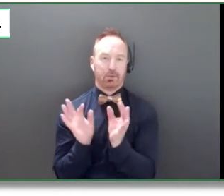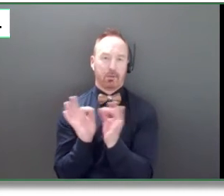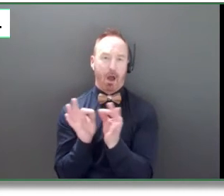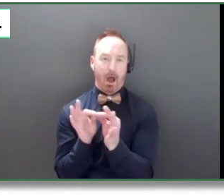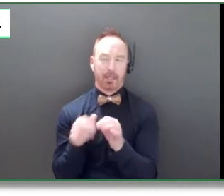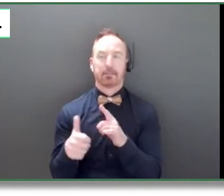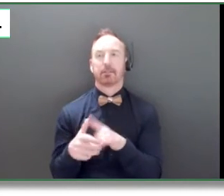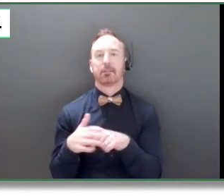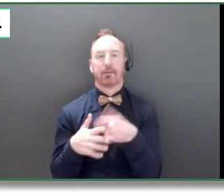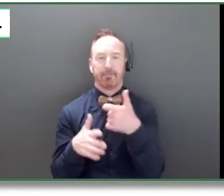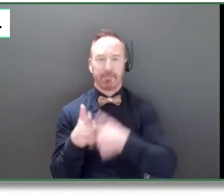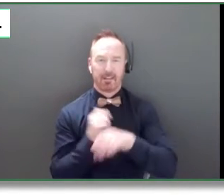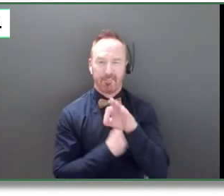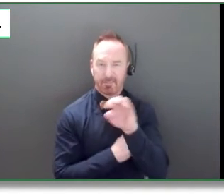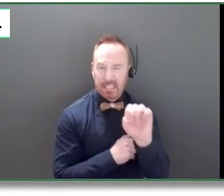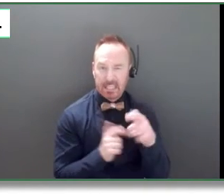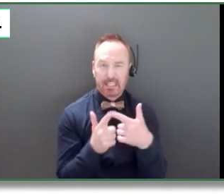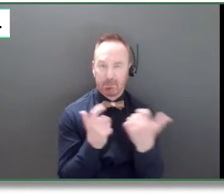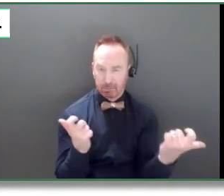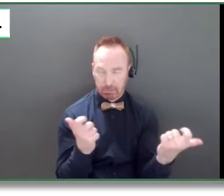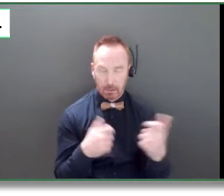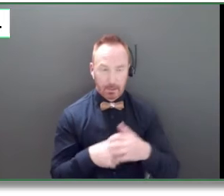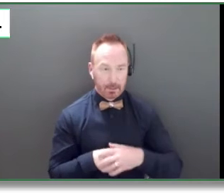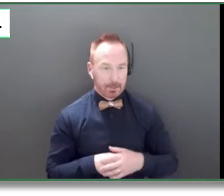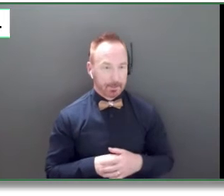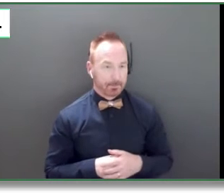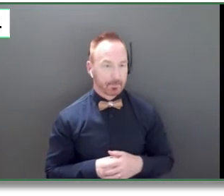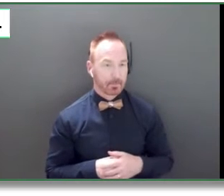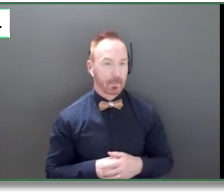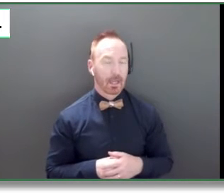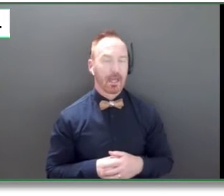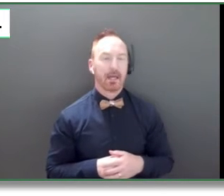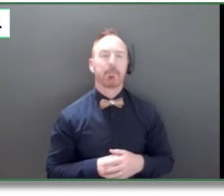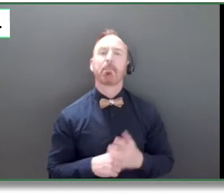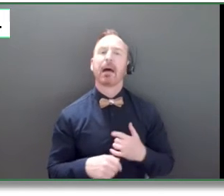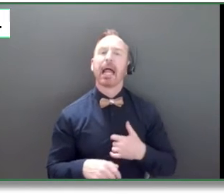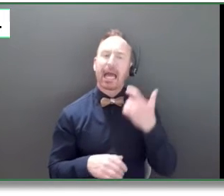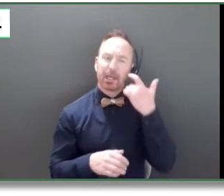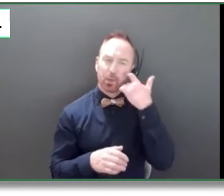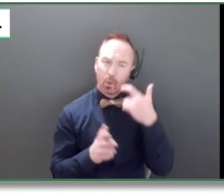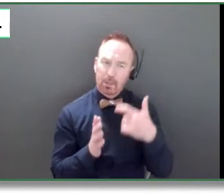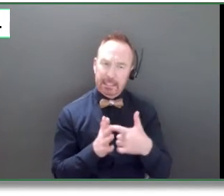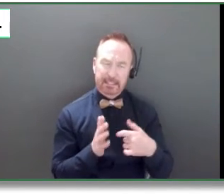seem to notice that there are trails in the park I was at